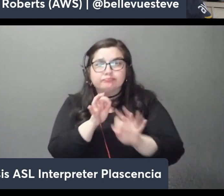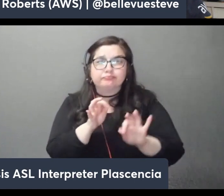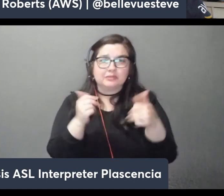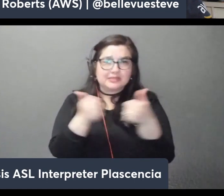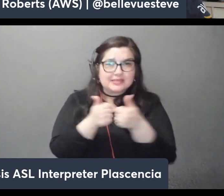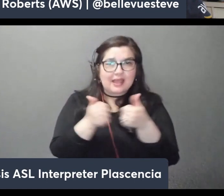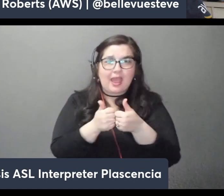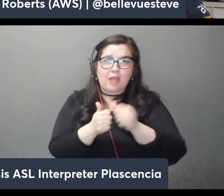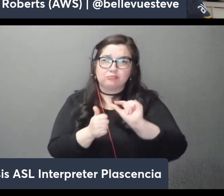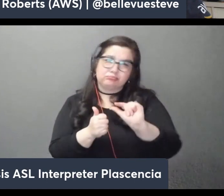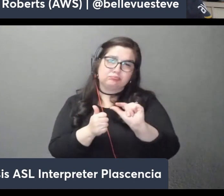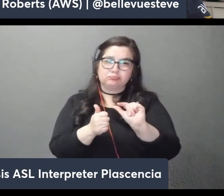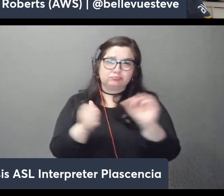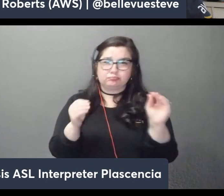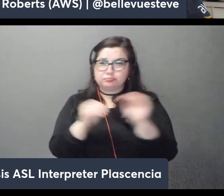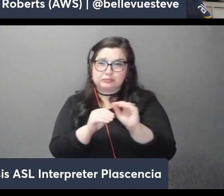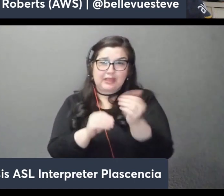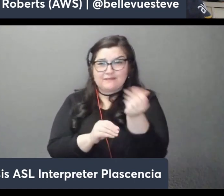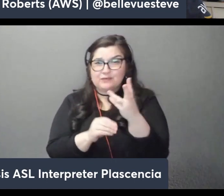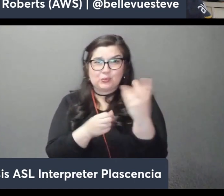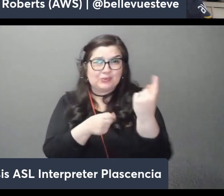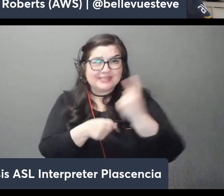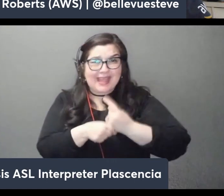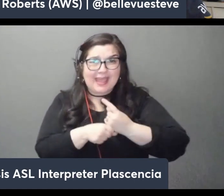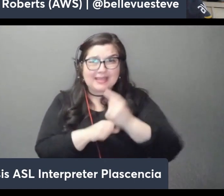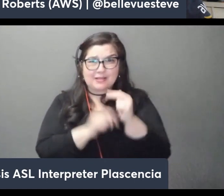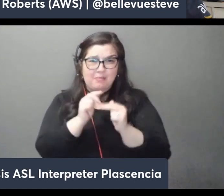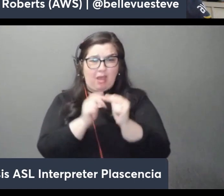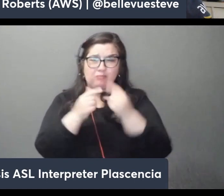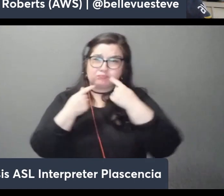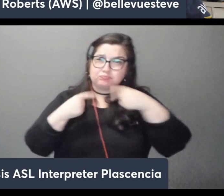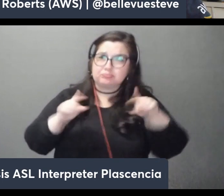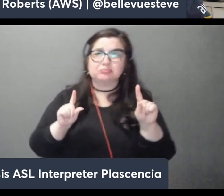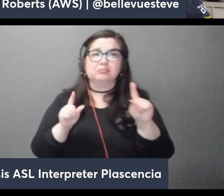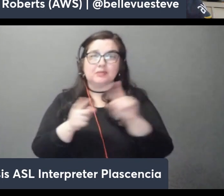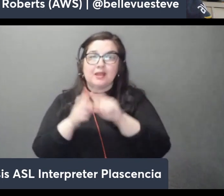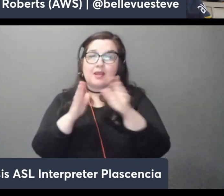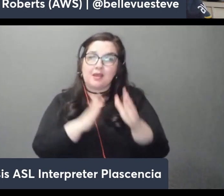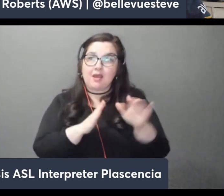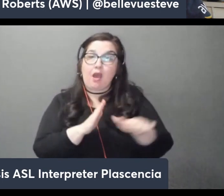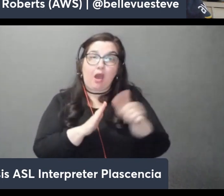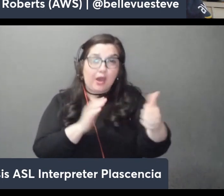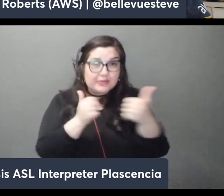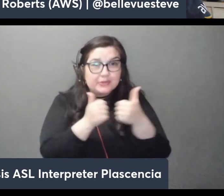in just, you know, a few days even, whereas larger games with a larger studio,